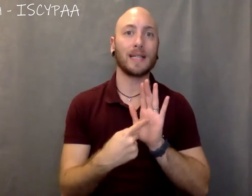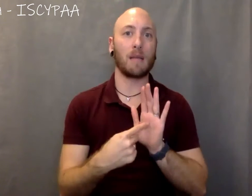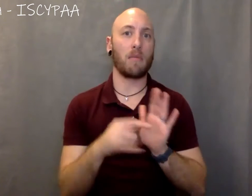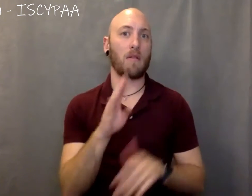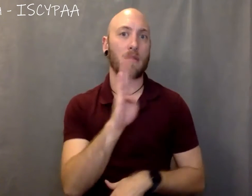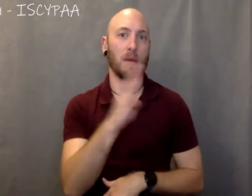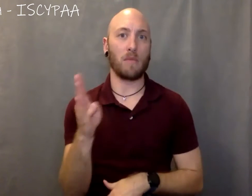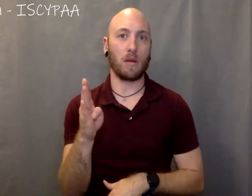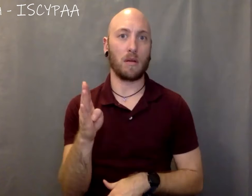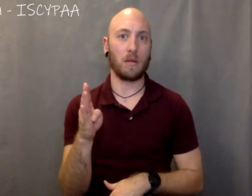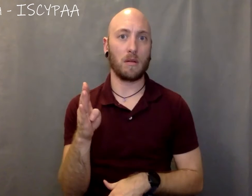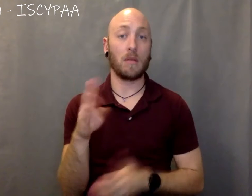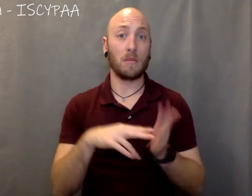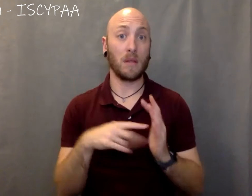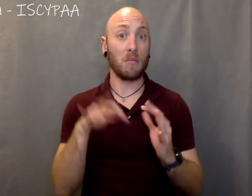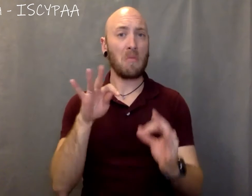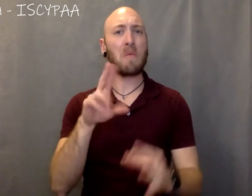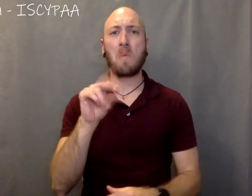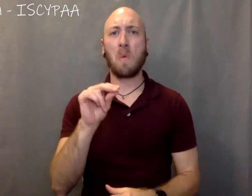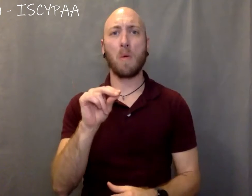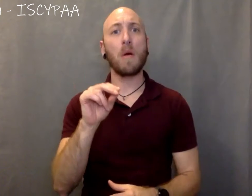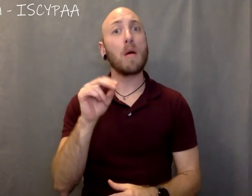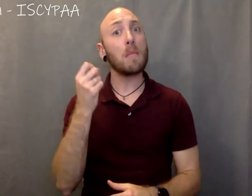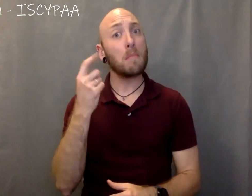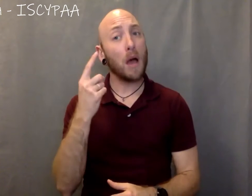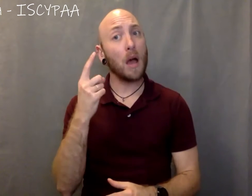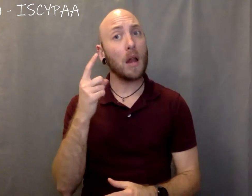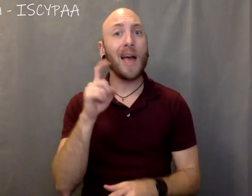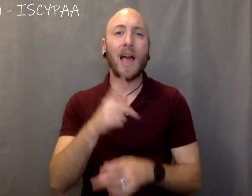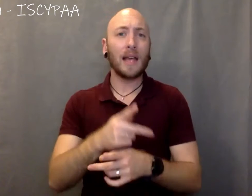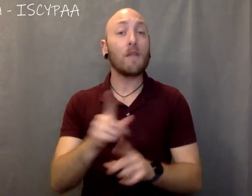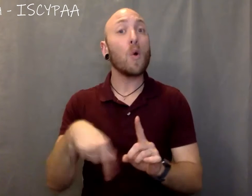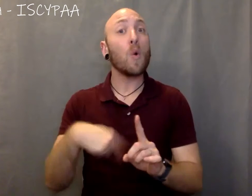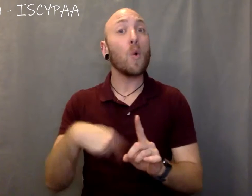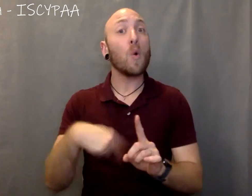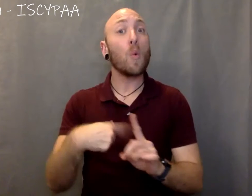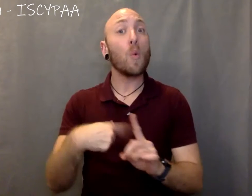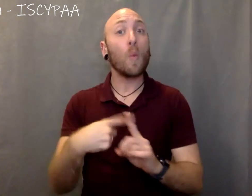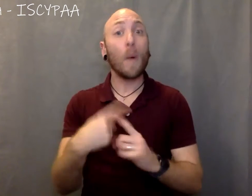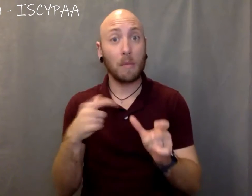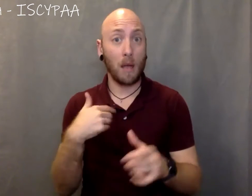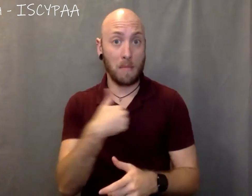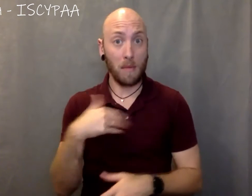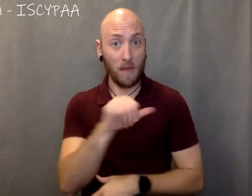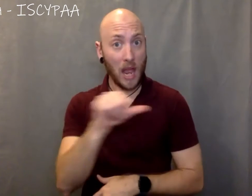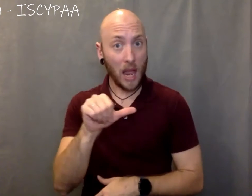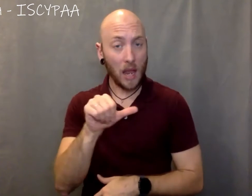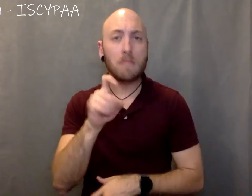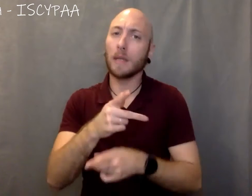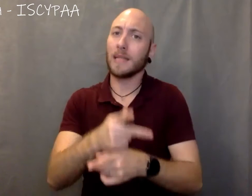but like I better be very careful who I break my anonymity to because, you know, me acting